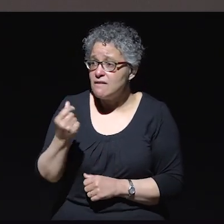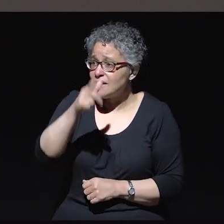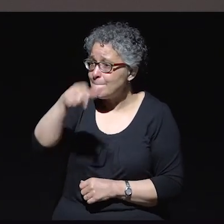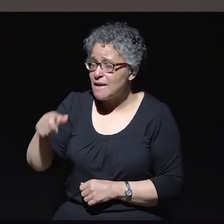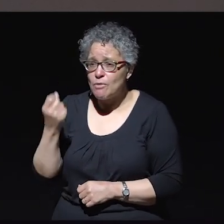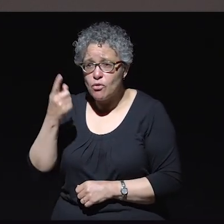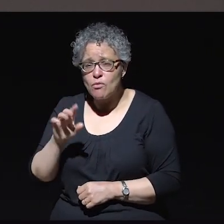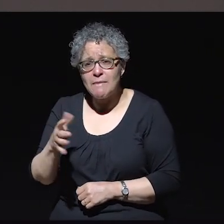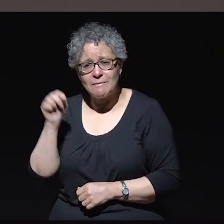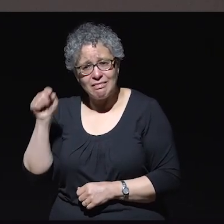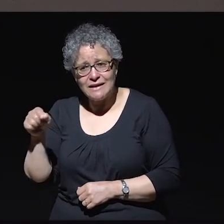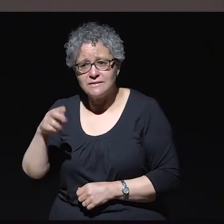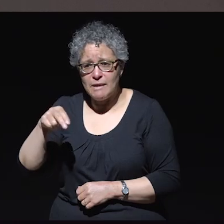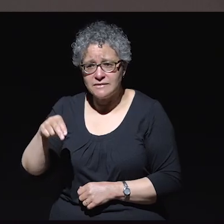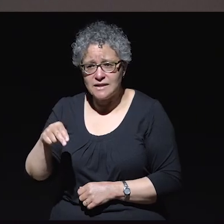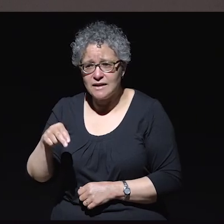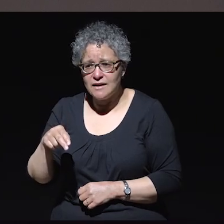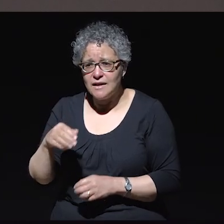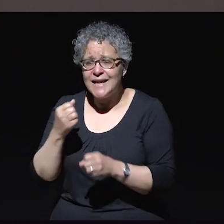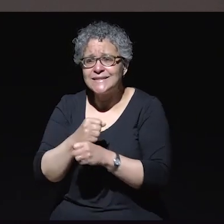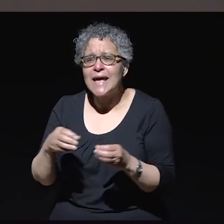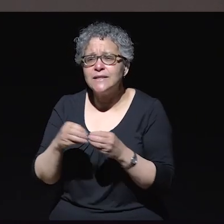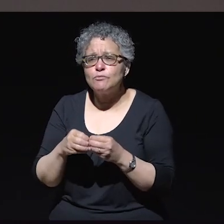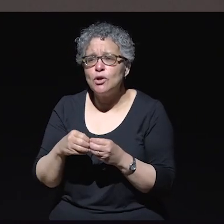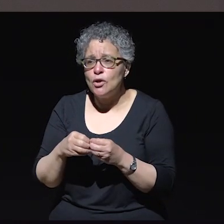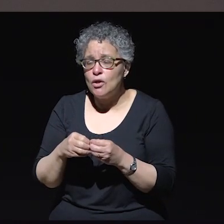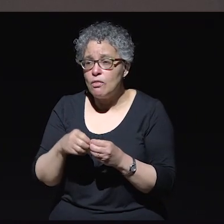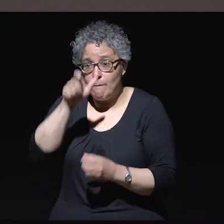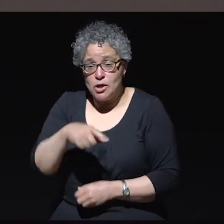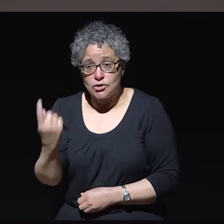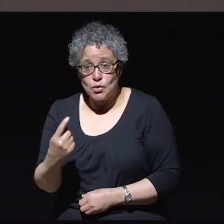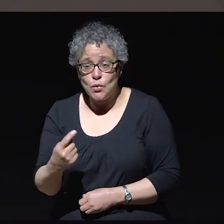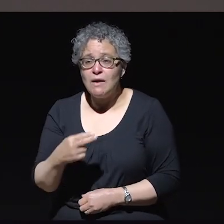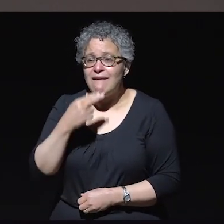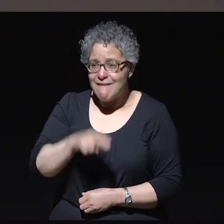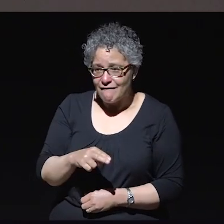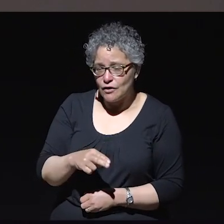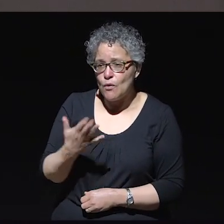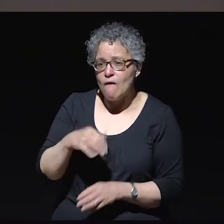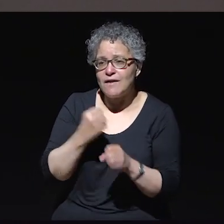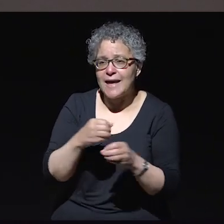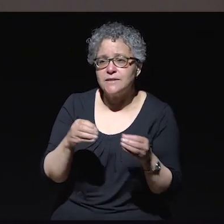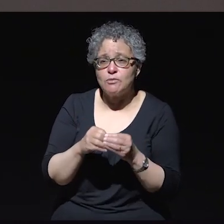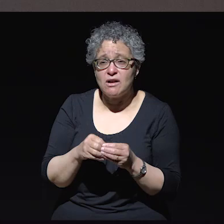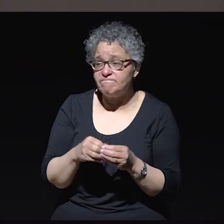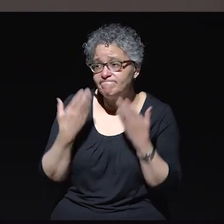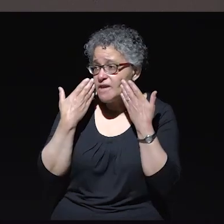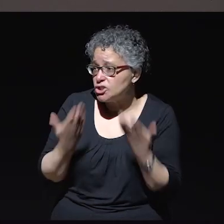perhaps might be Gainsborough Dupont, the nephew of Gainsborough. I don't think we'll ever know who this little boy is,